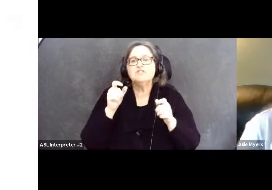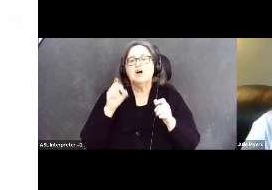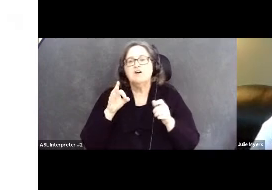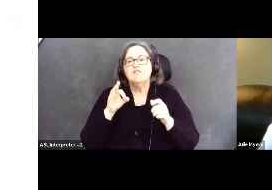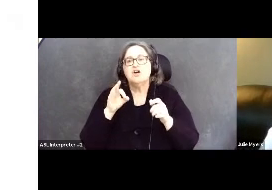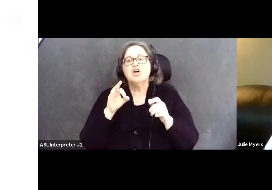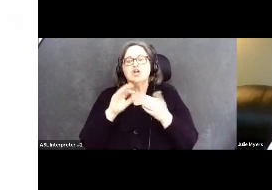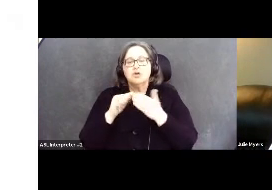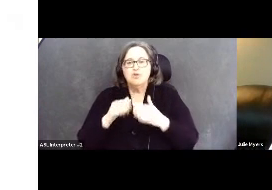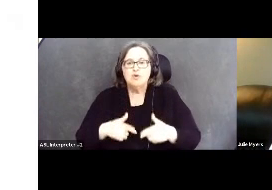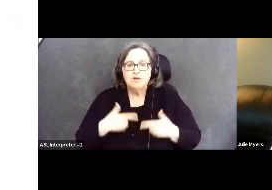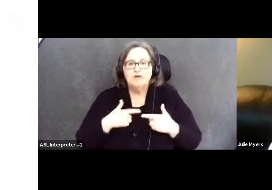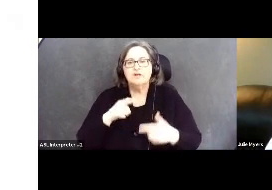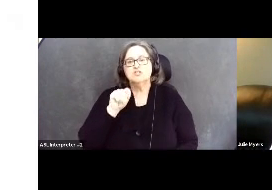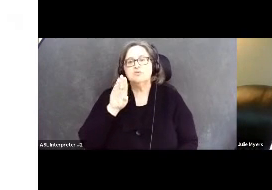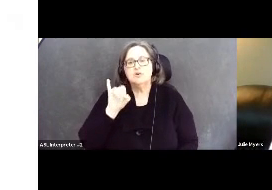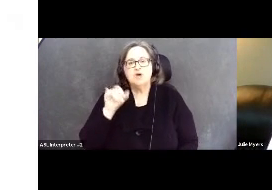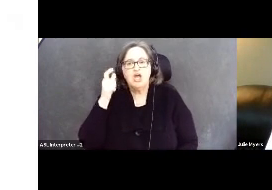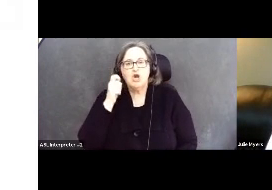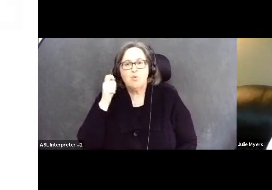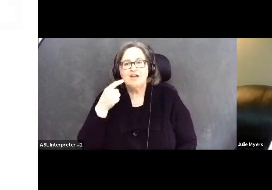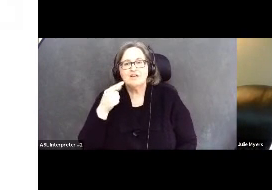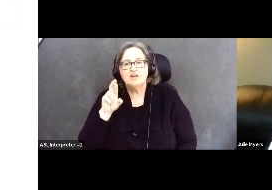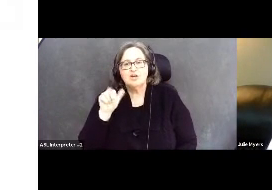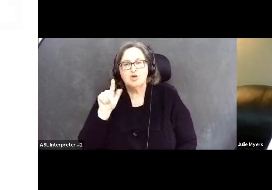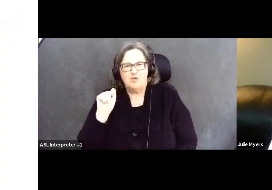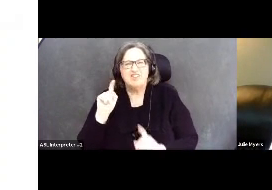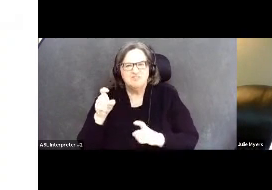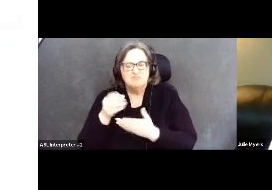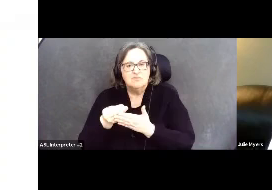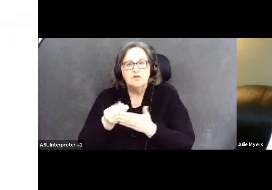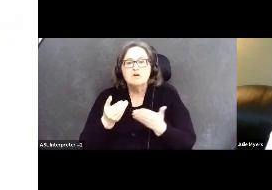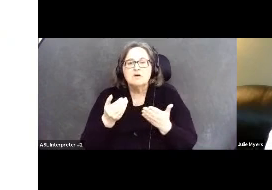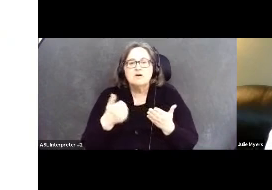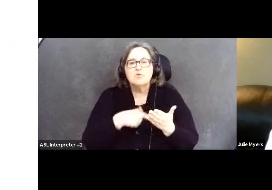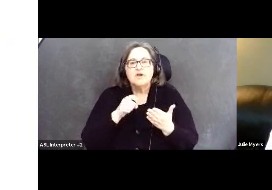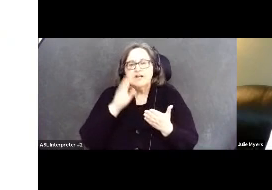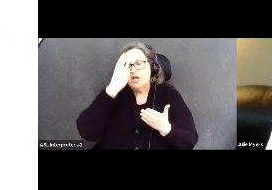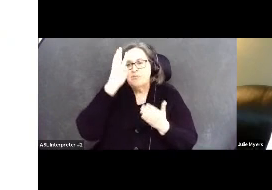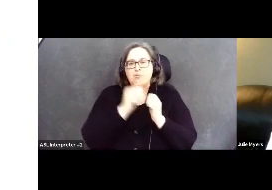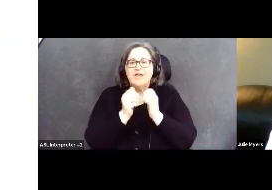traumatic brain injury grant, were tasked with coming up with competences for